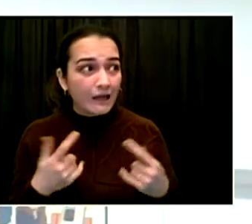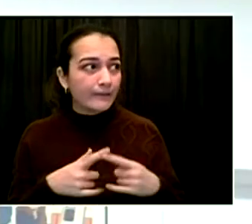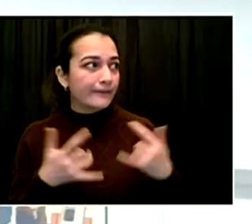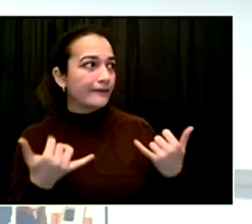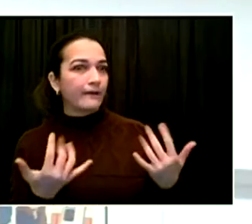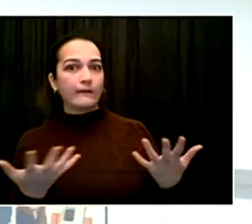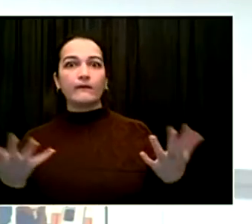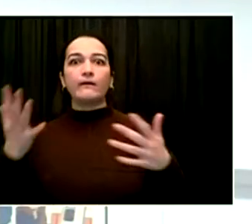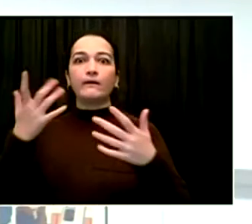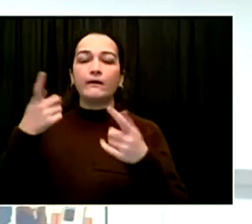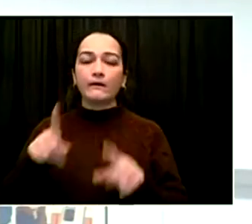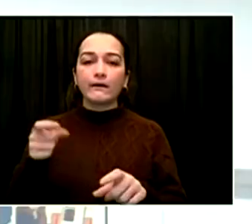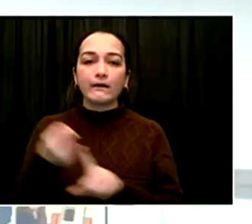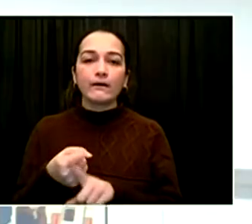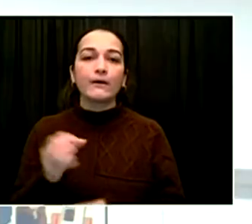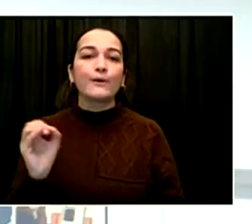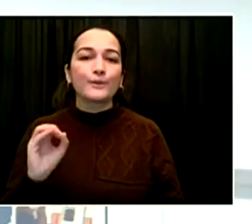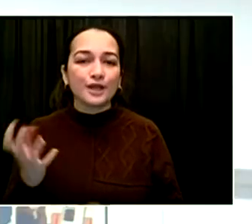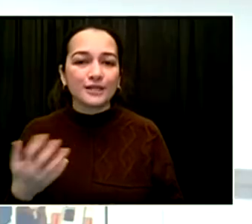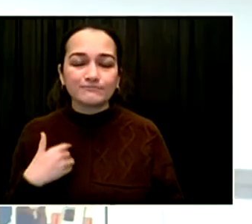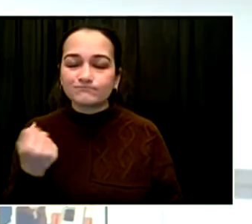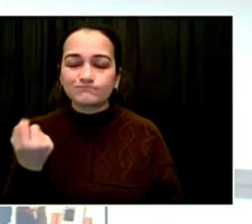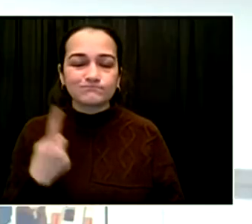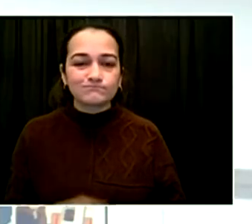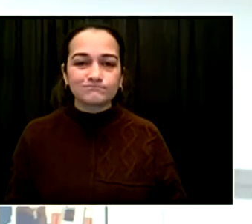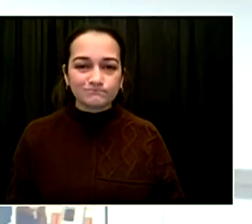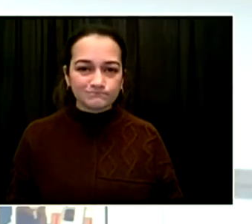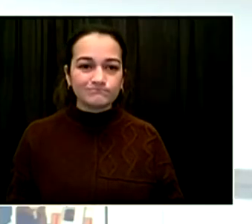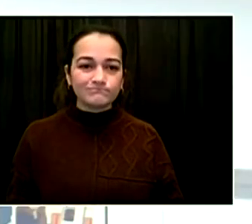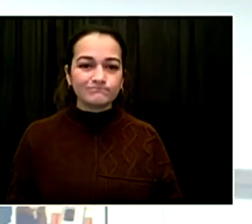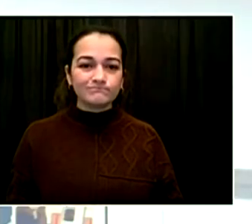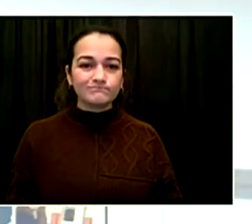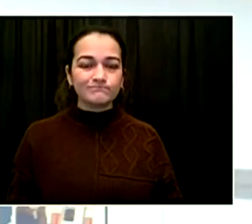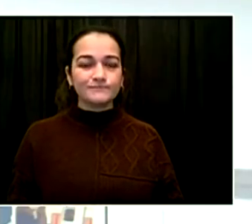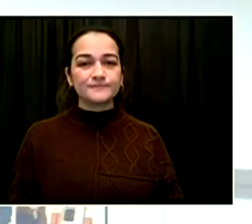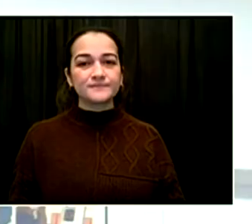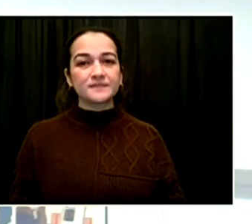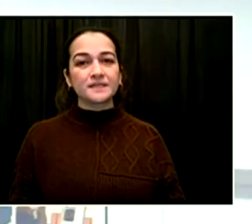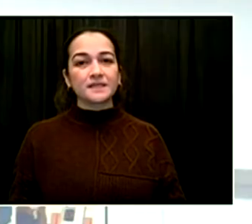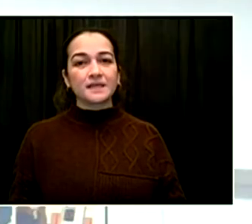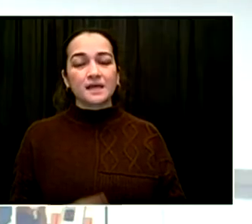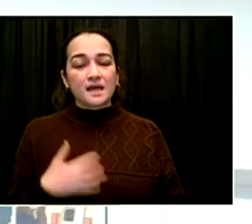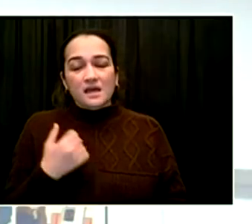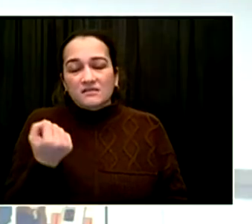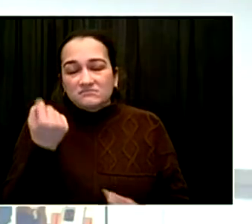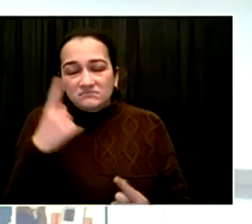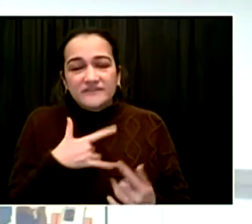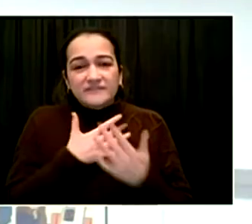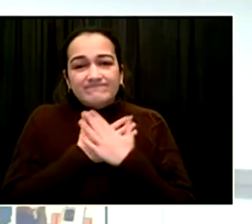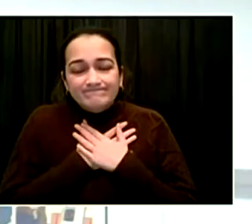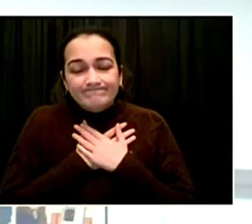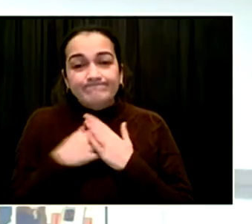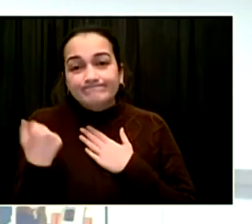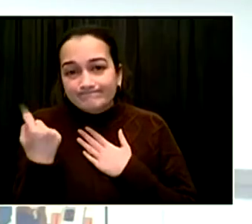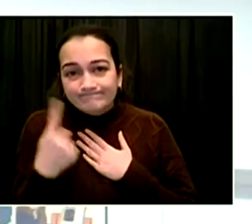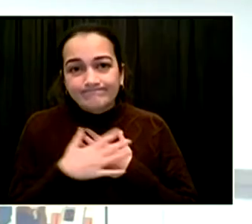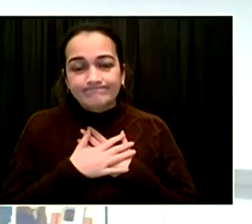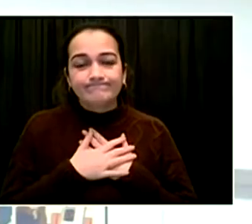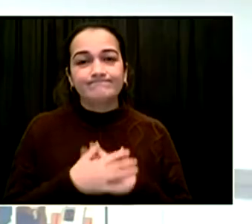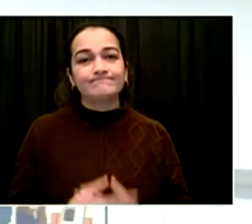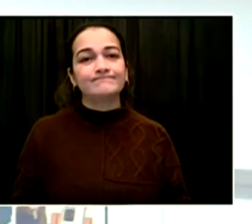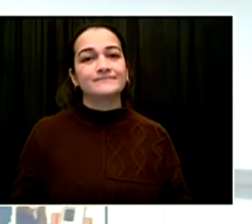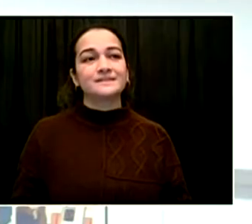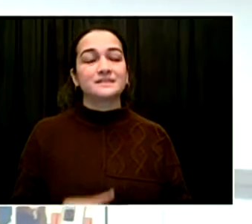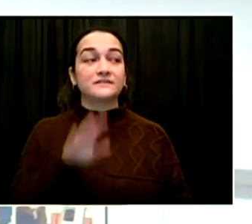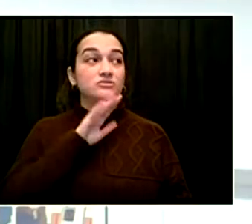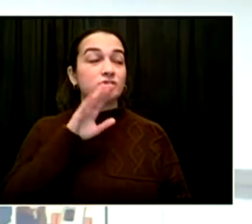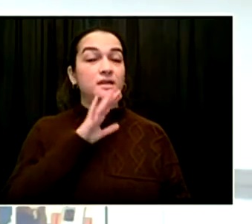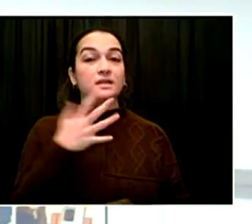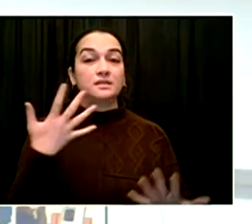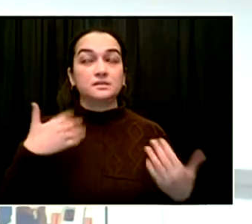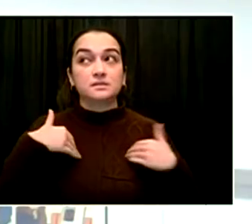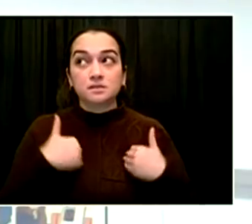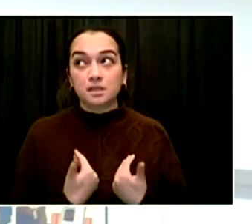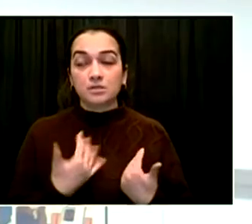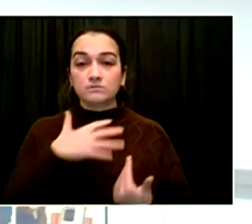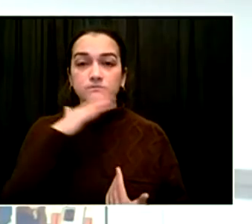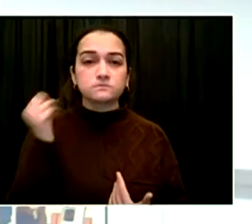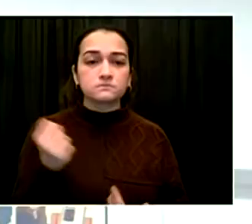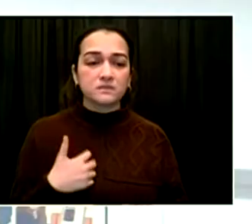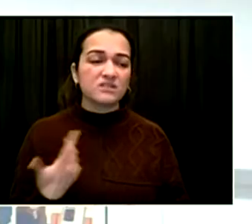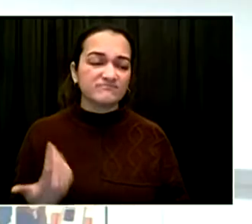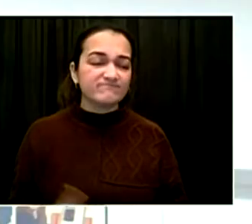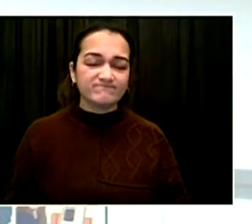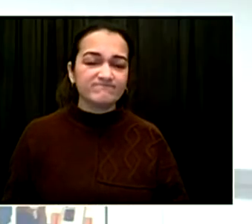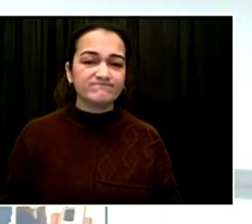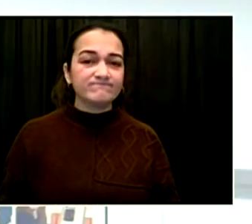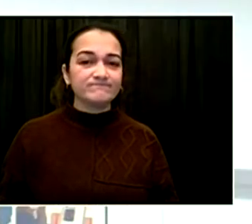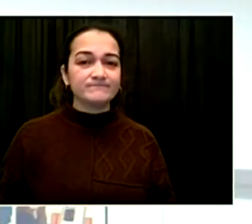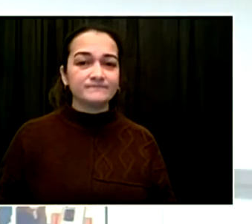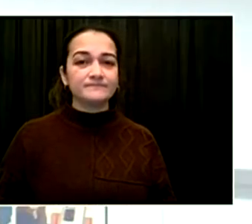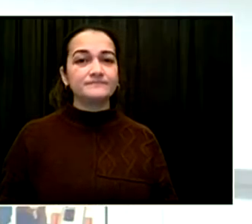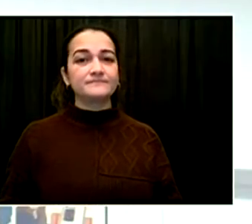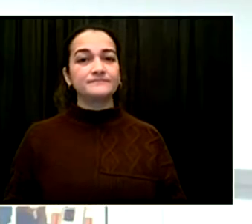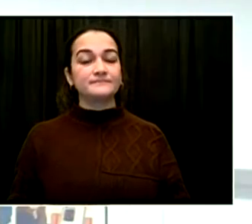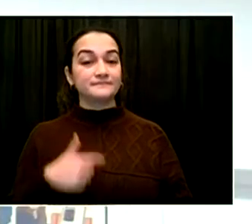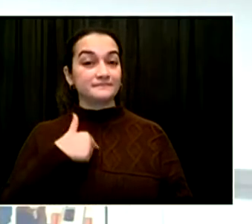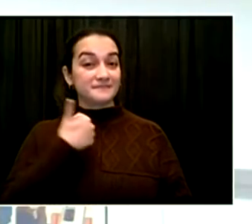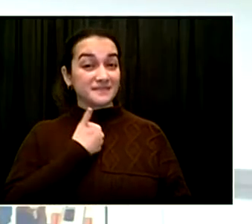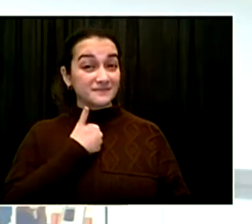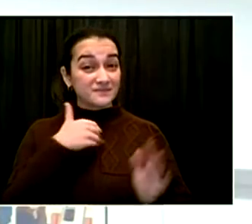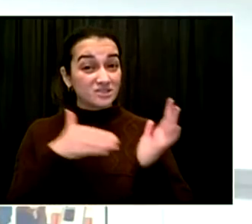JOY OF THE SEASON.